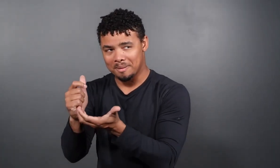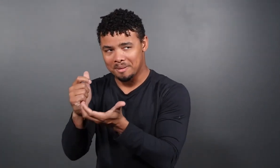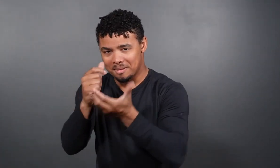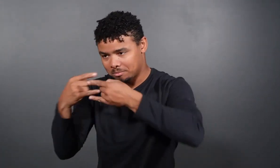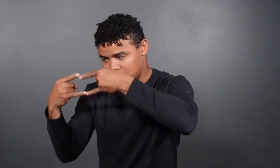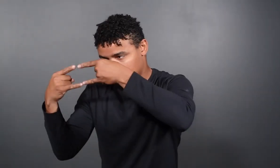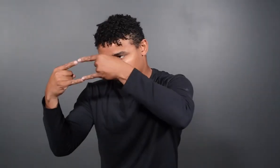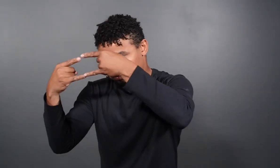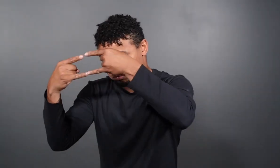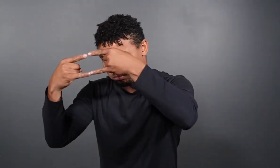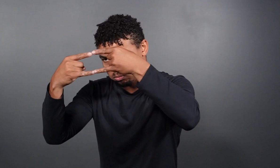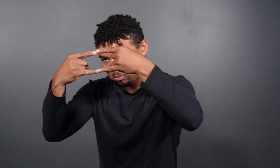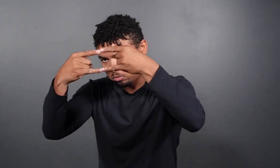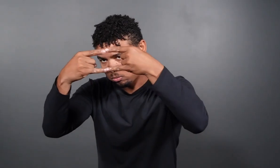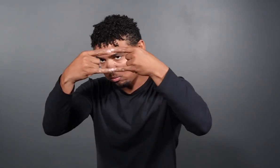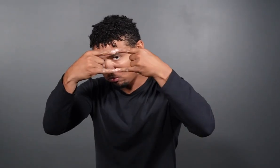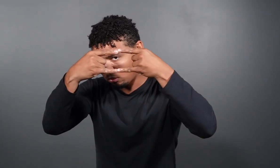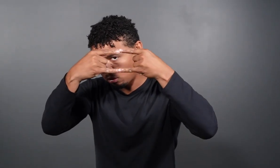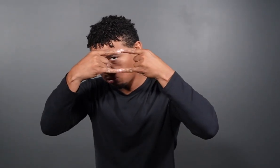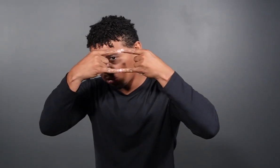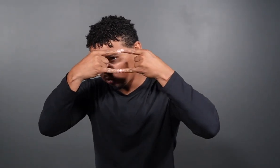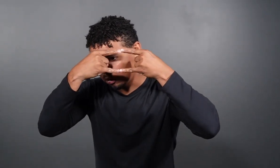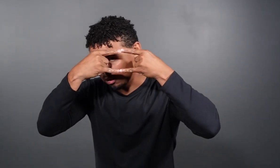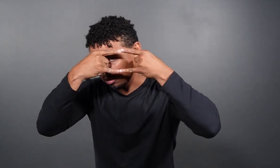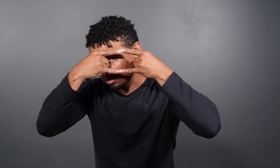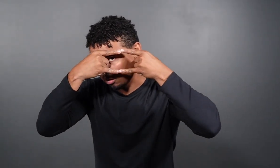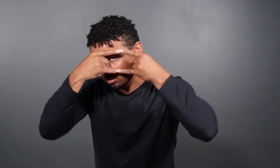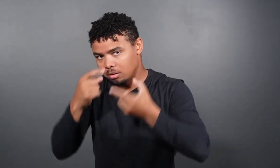he raises the camera, peers through the viewfinder